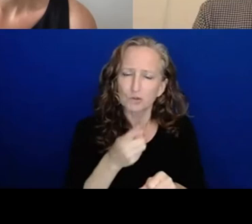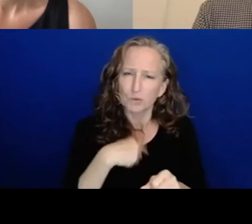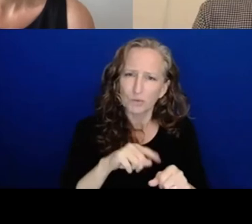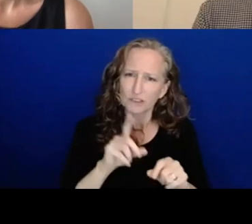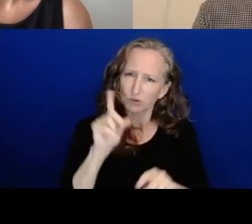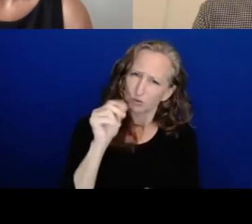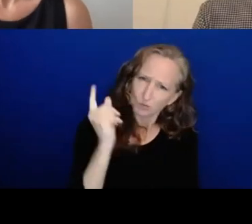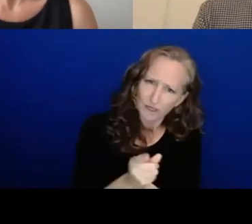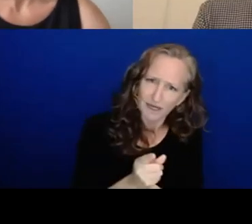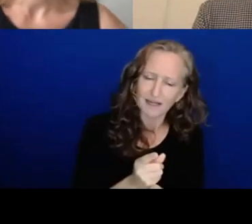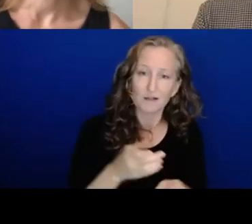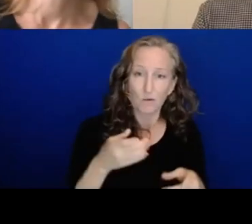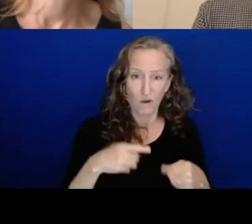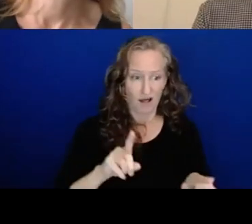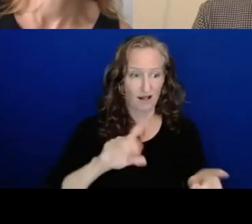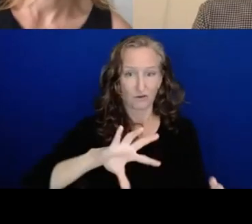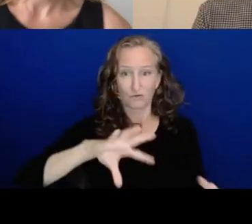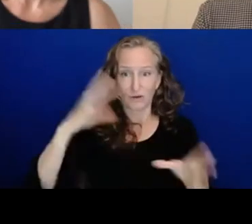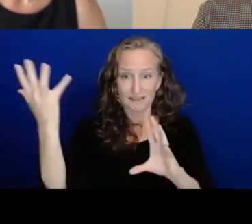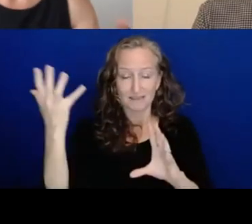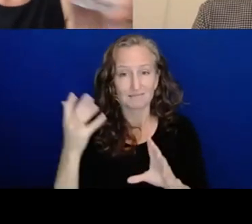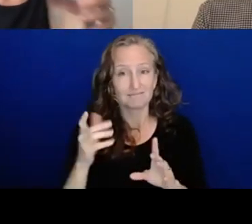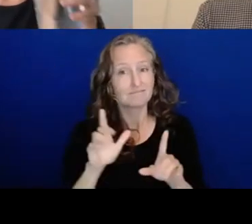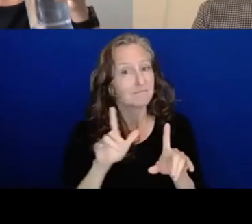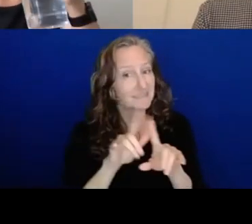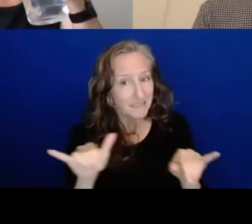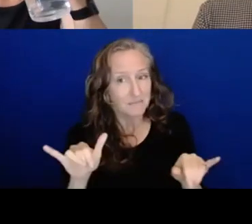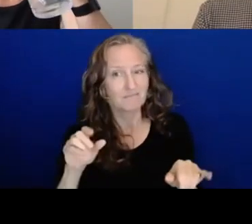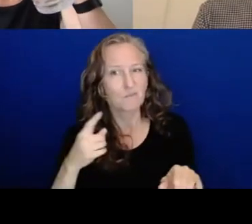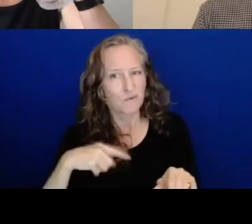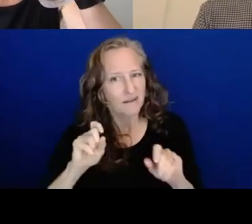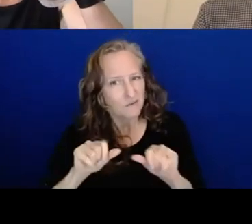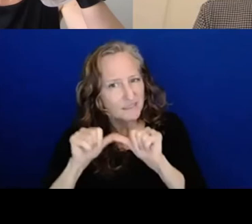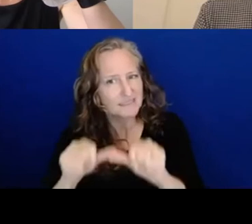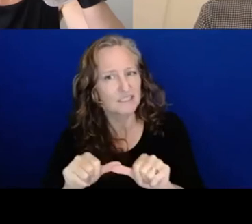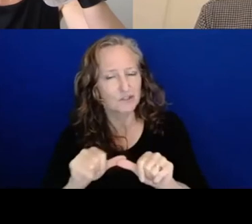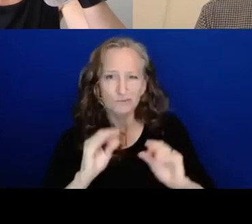what we need to be educating about now more than ever in terms of disparities and the